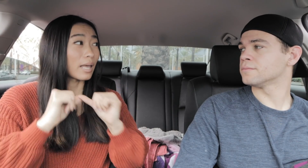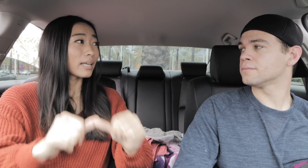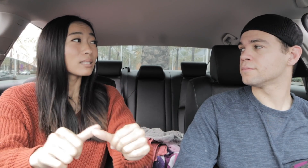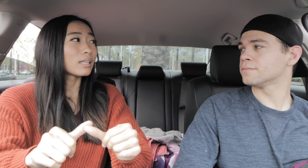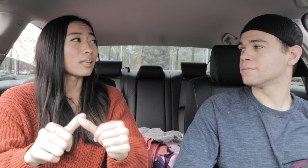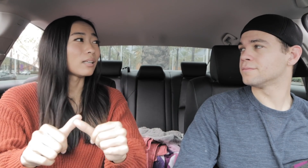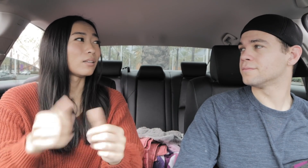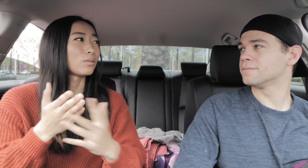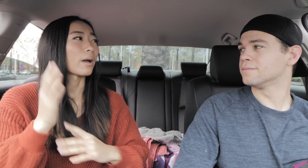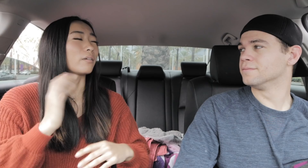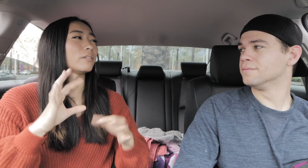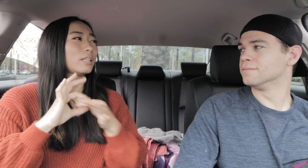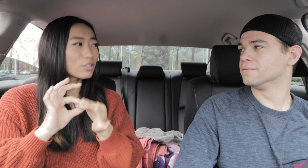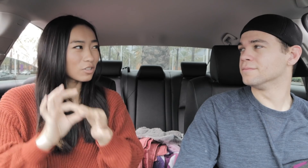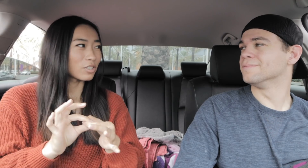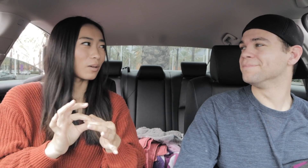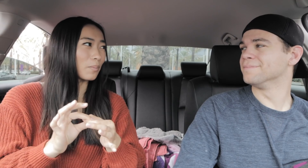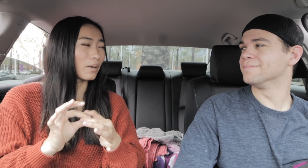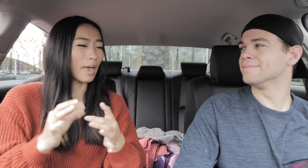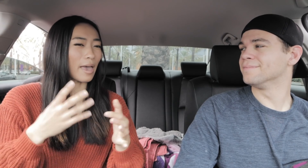lasted through our relationship